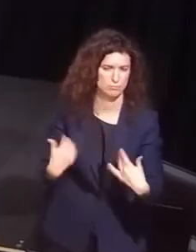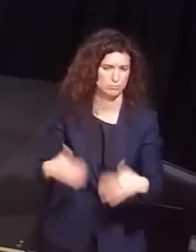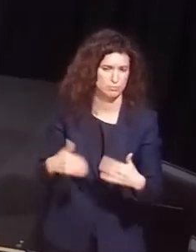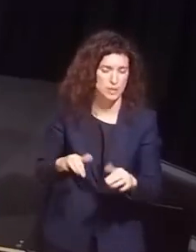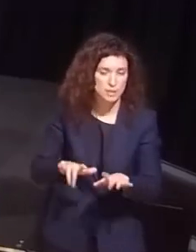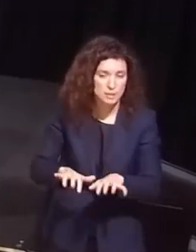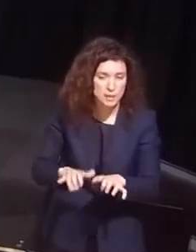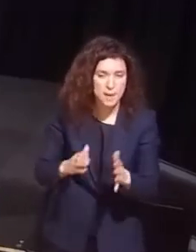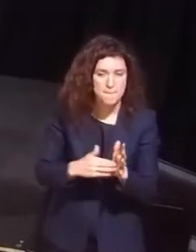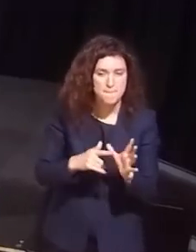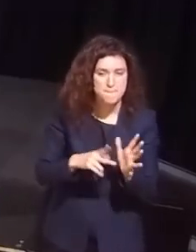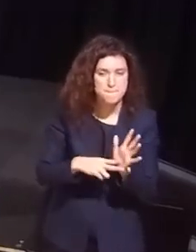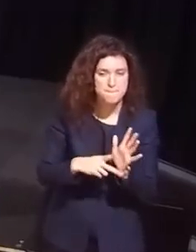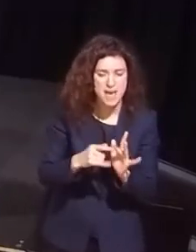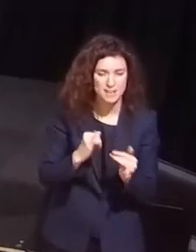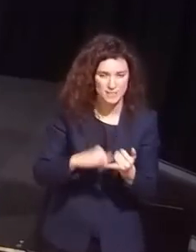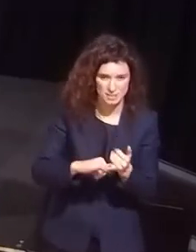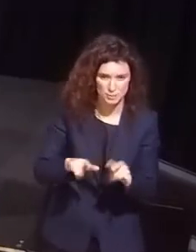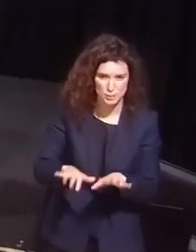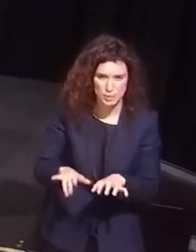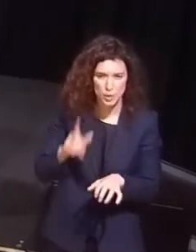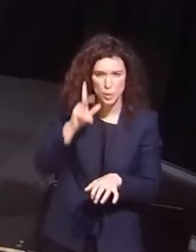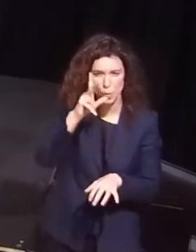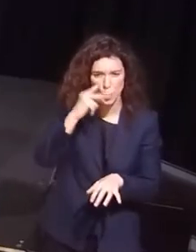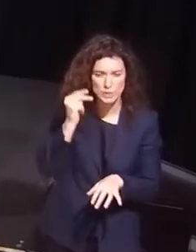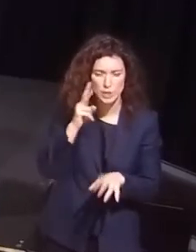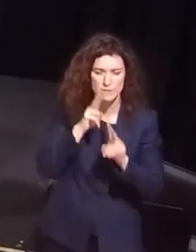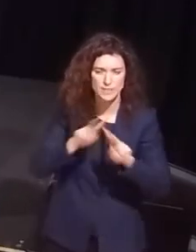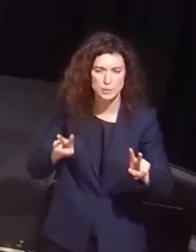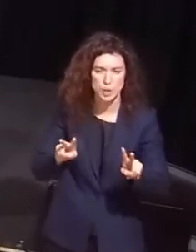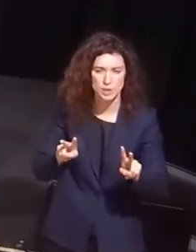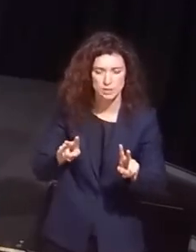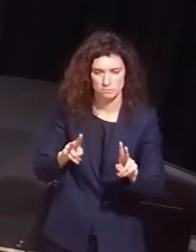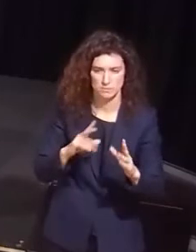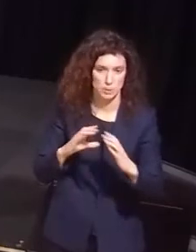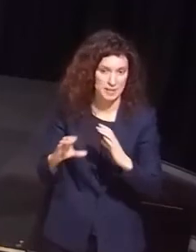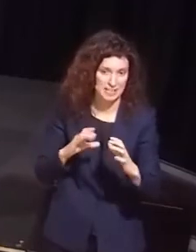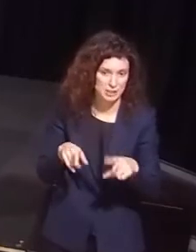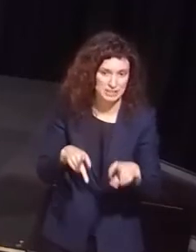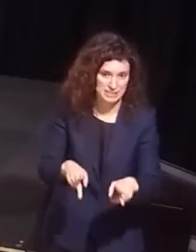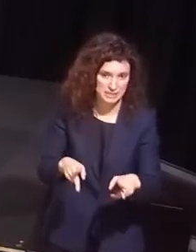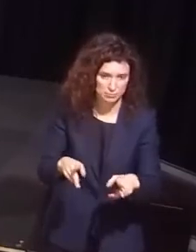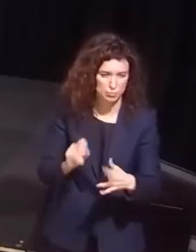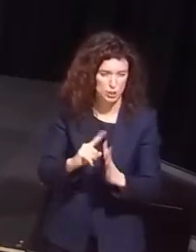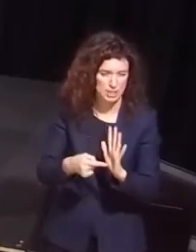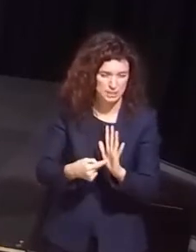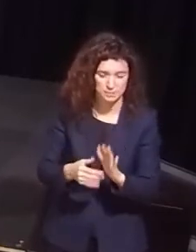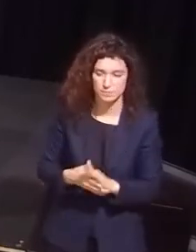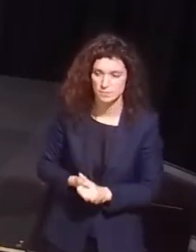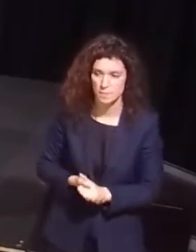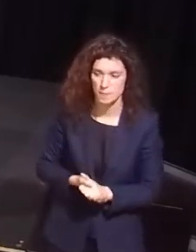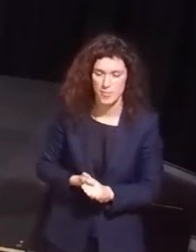Microprocessor Audiovisual Information System project. But without an NHS contract